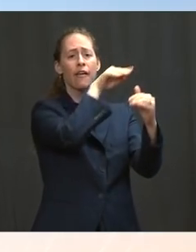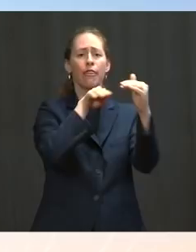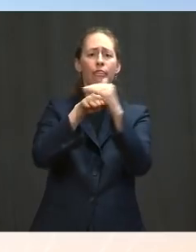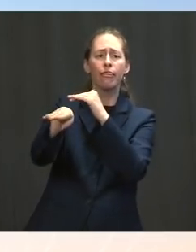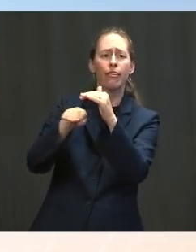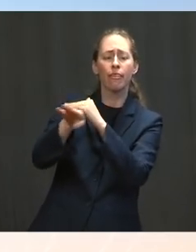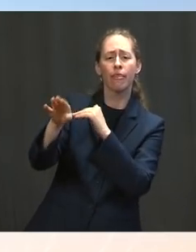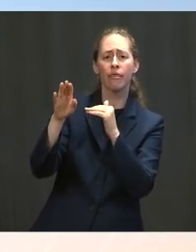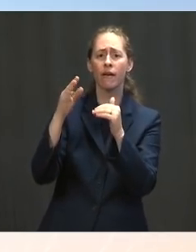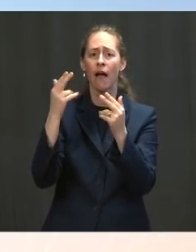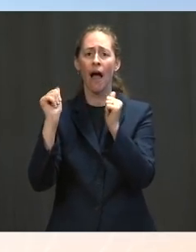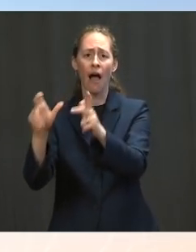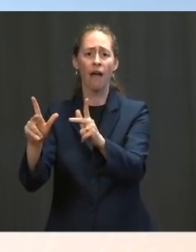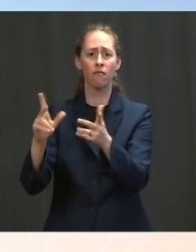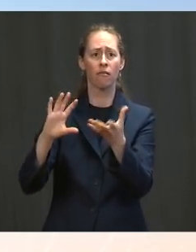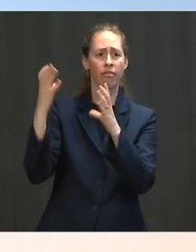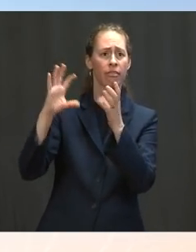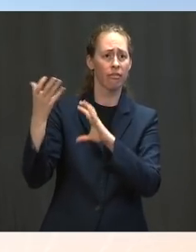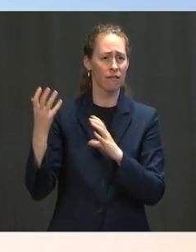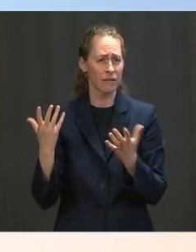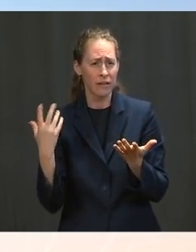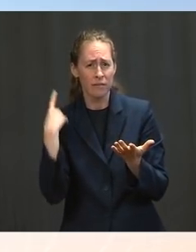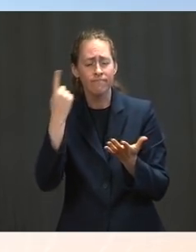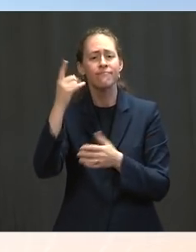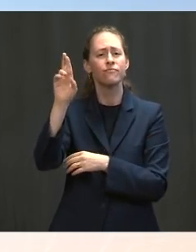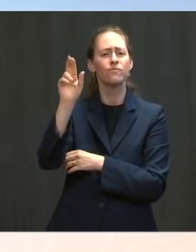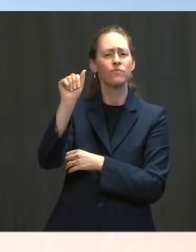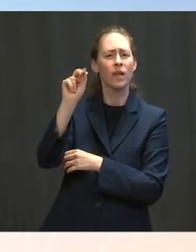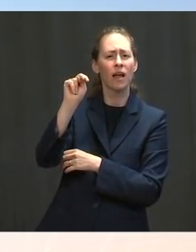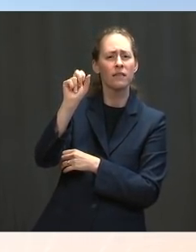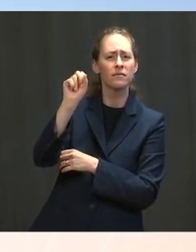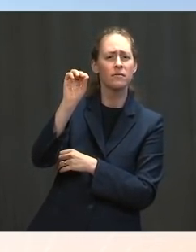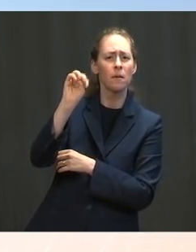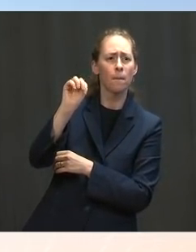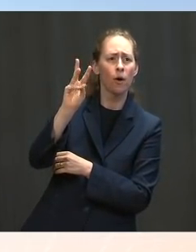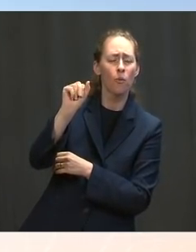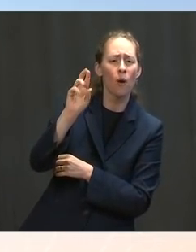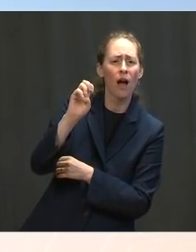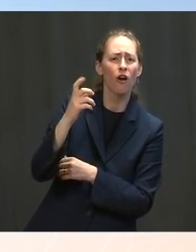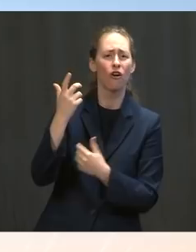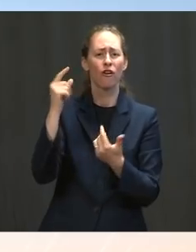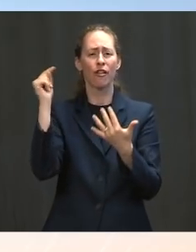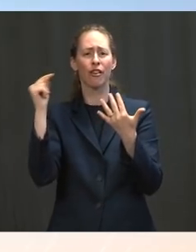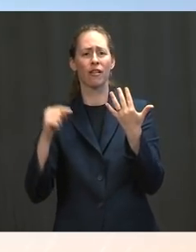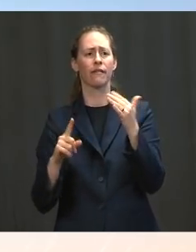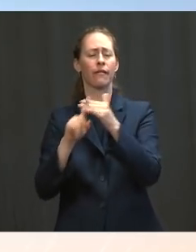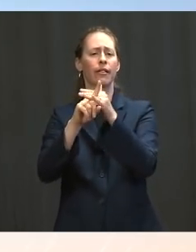or cyberattacks like this -- ransomware and like? Or is it an issue of personal or corporate responsibility? What's the, sort of --